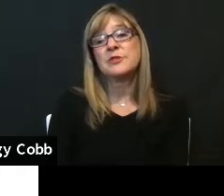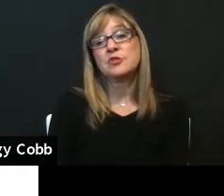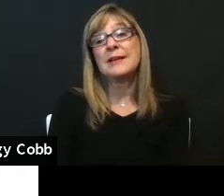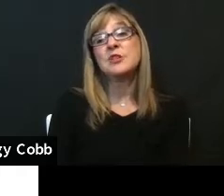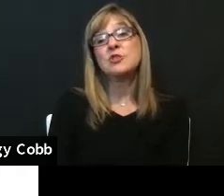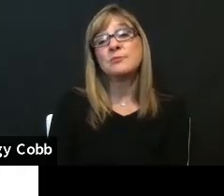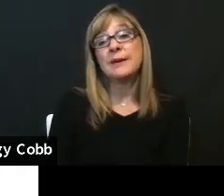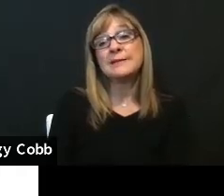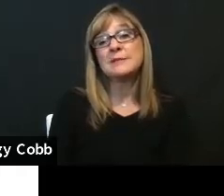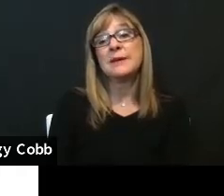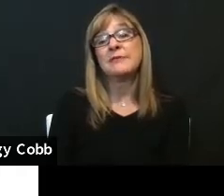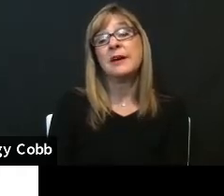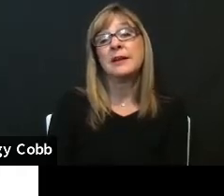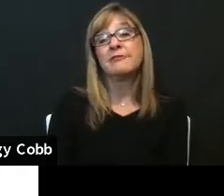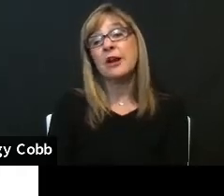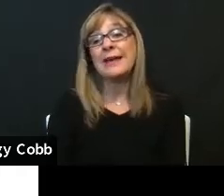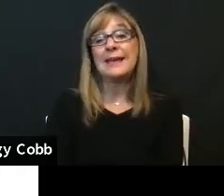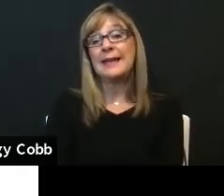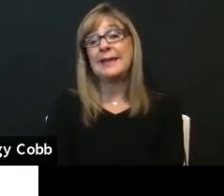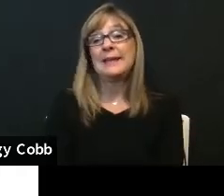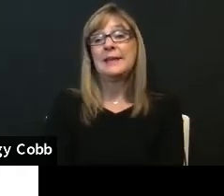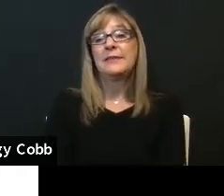so they're trying to do their best to make it fun Friday.